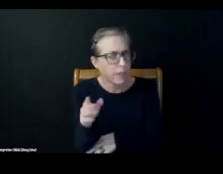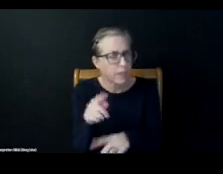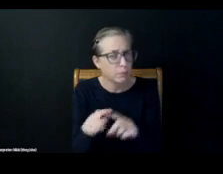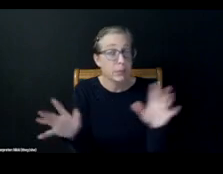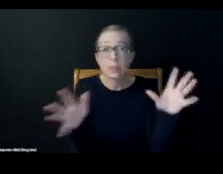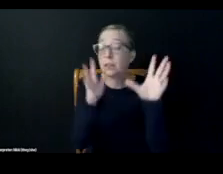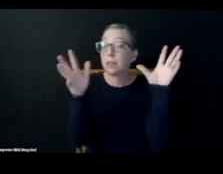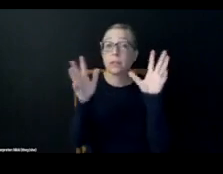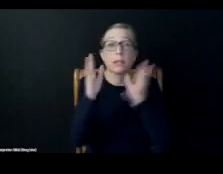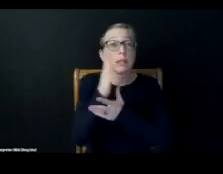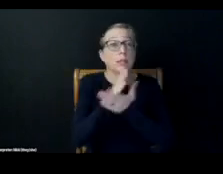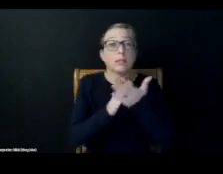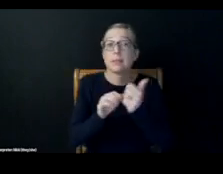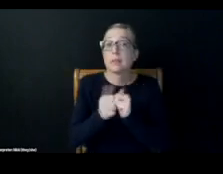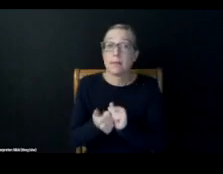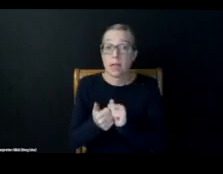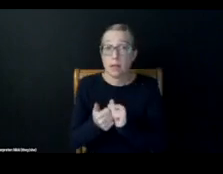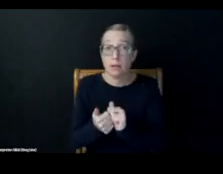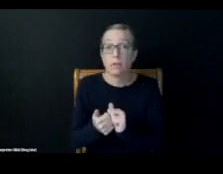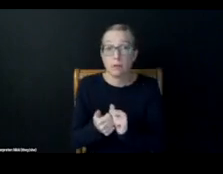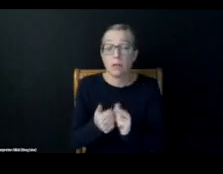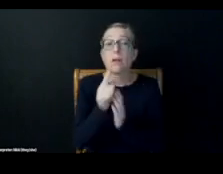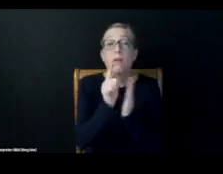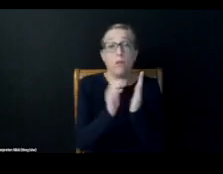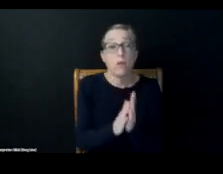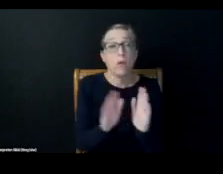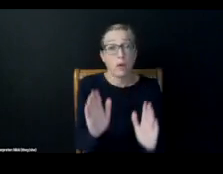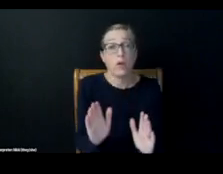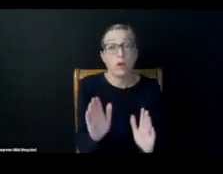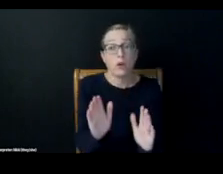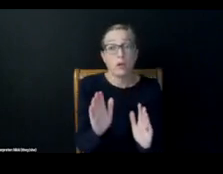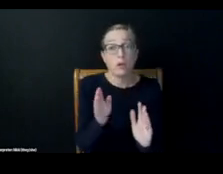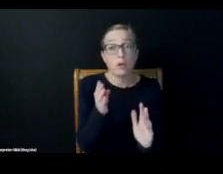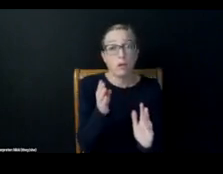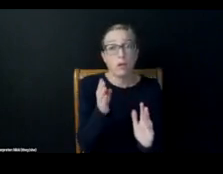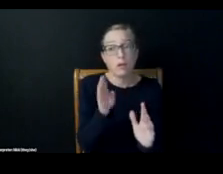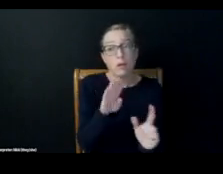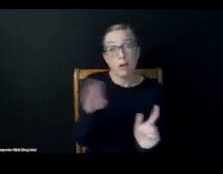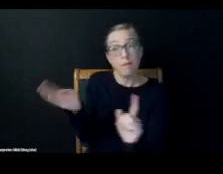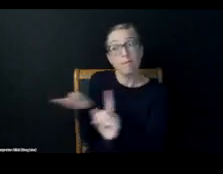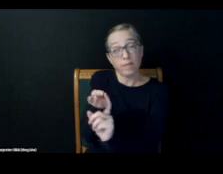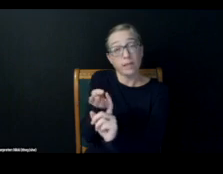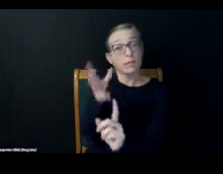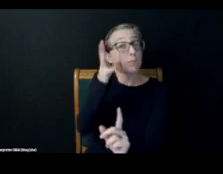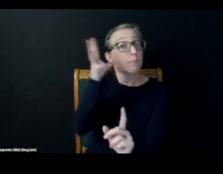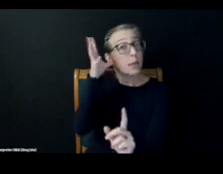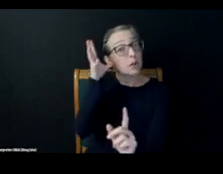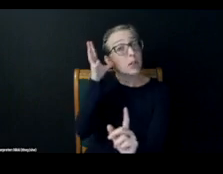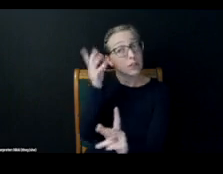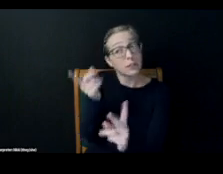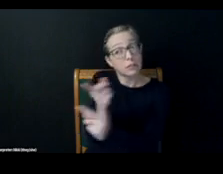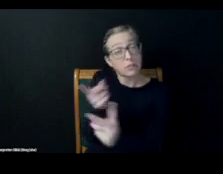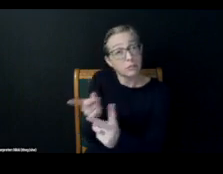convinced them that he would help them get their papers, like my parents papers.